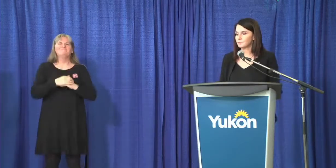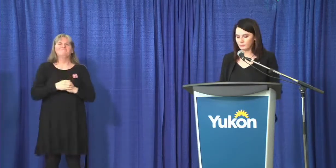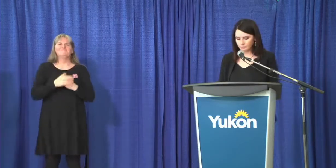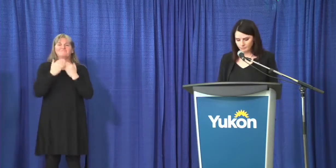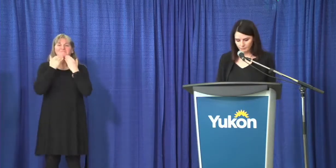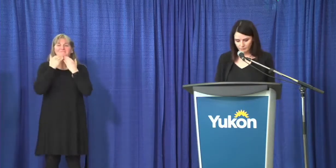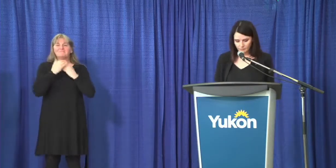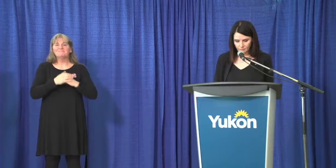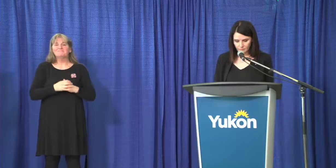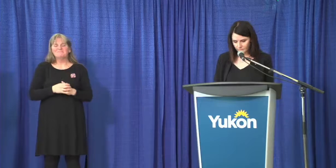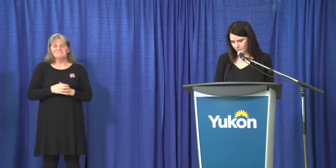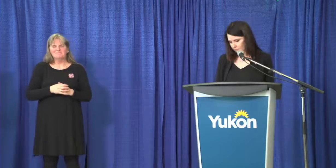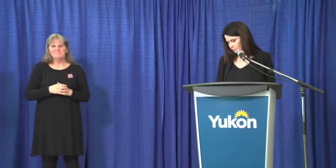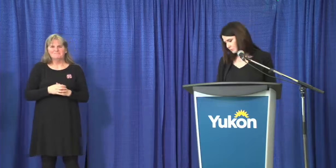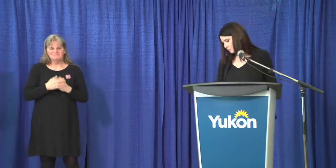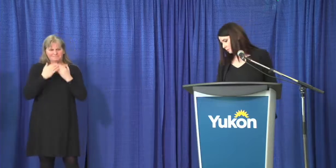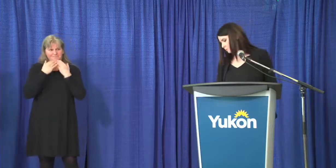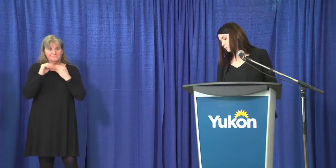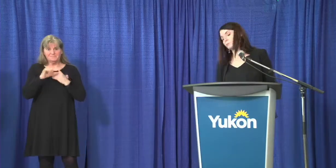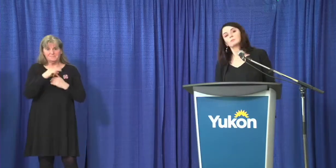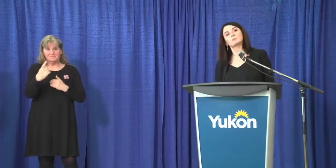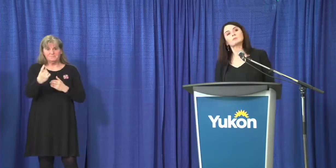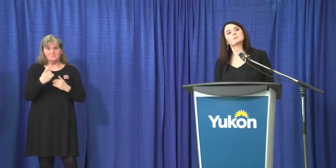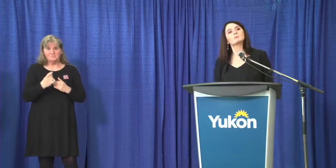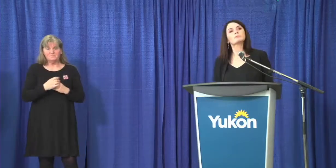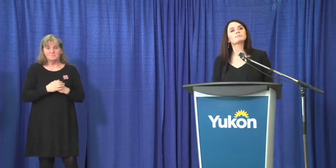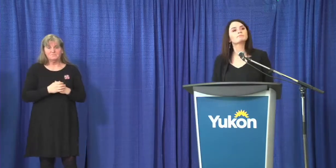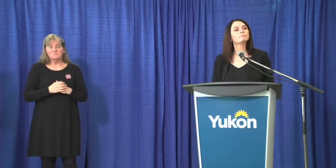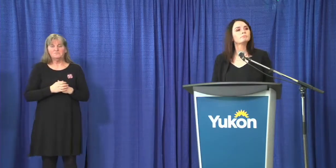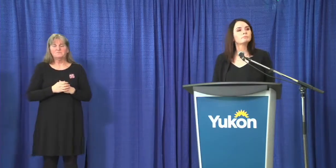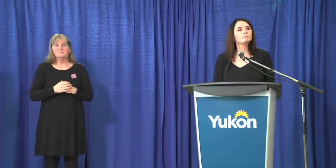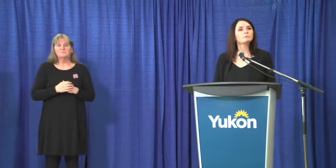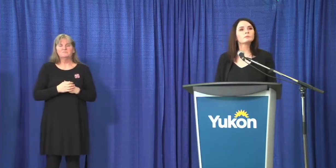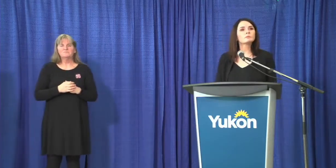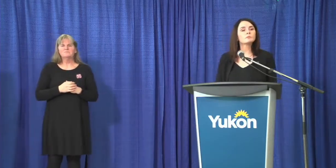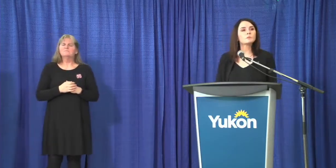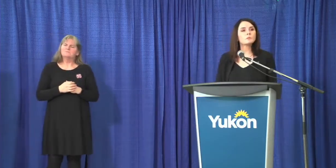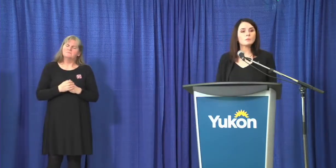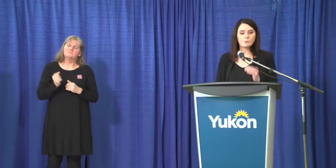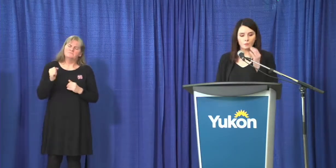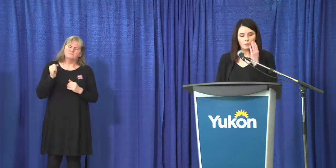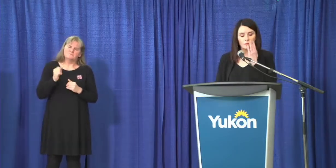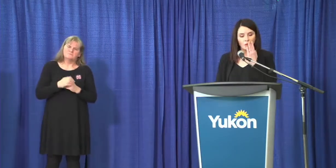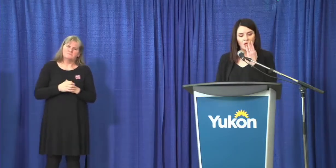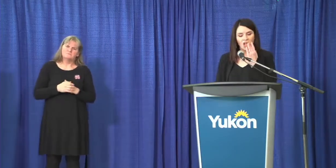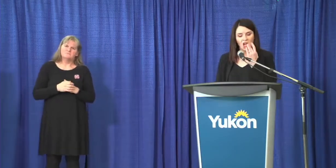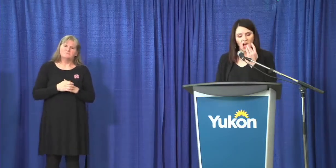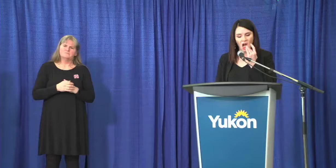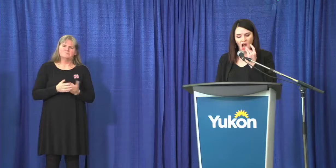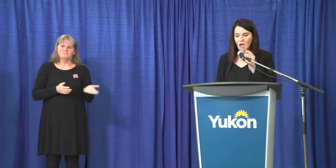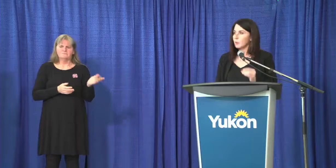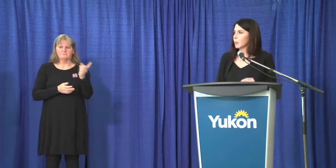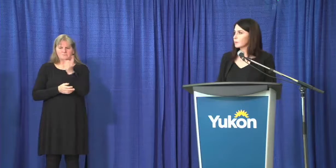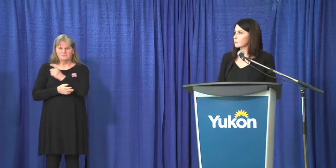Do you have a follow-up? Yes, this will be for the other minister.